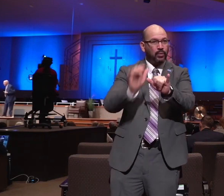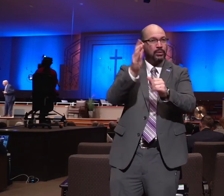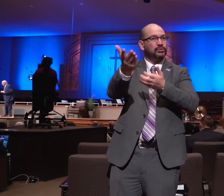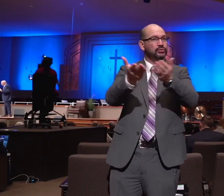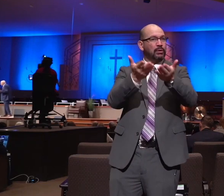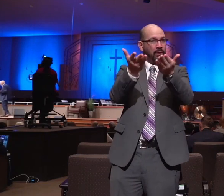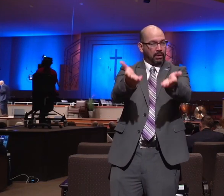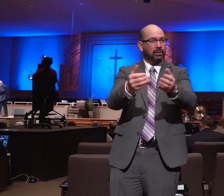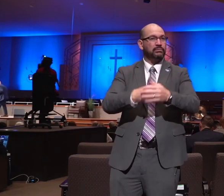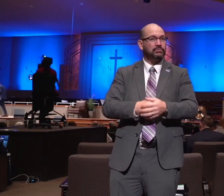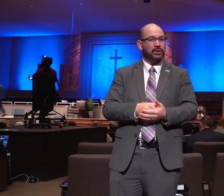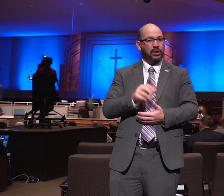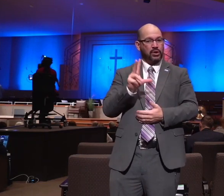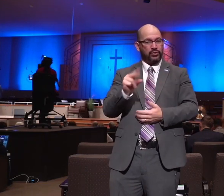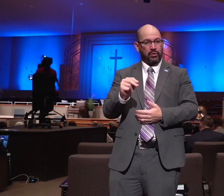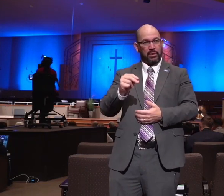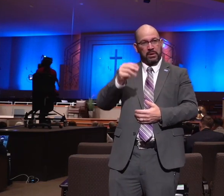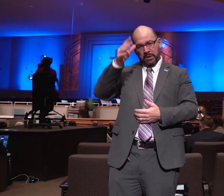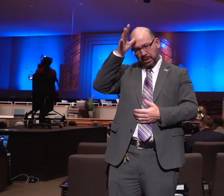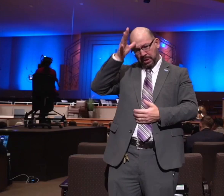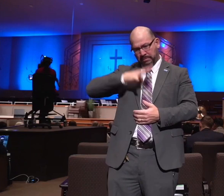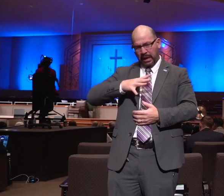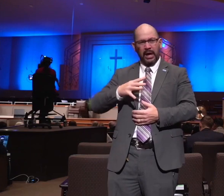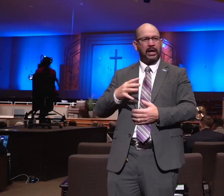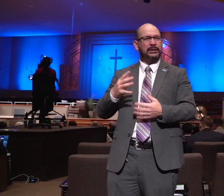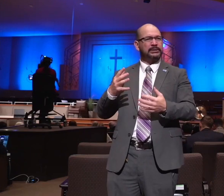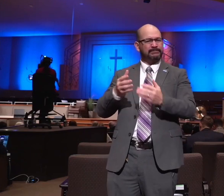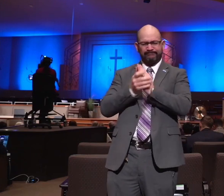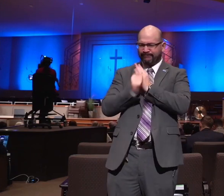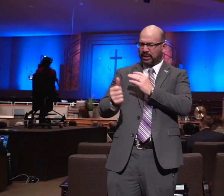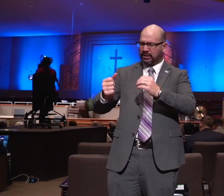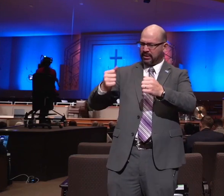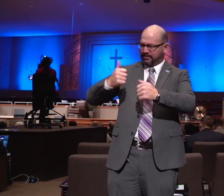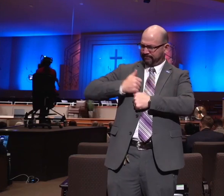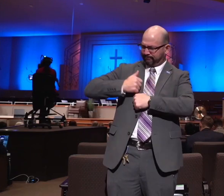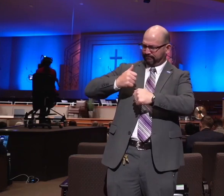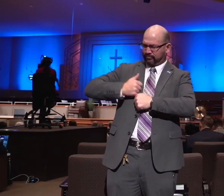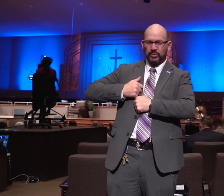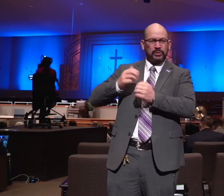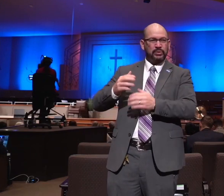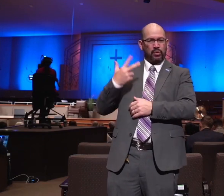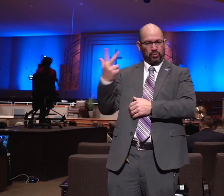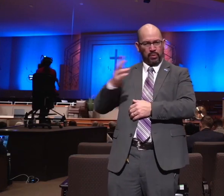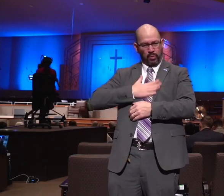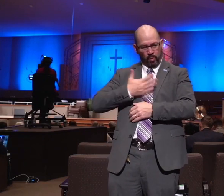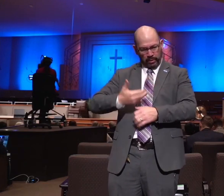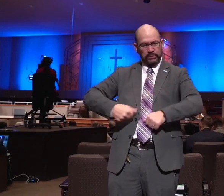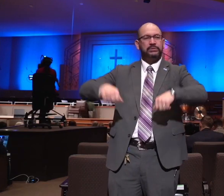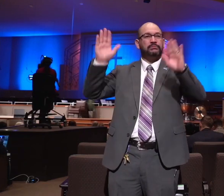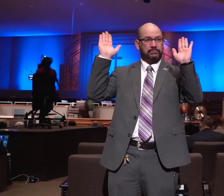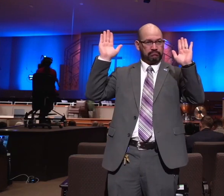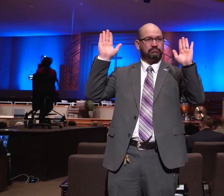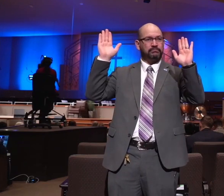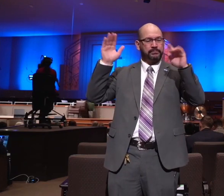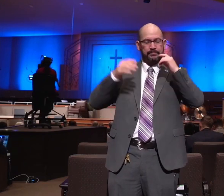and 30 that'll be mighty in their fight for him and three that'll sacrifice for him